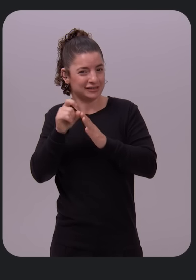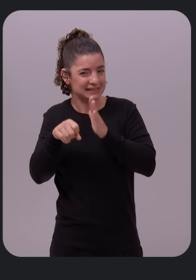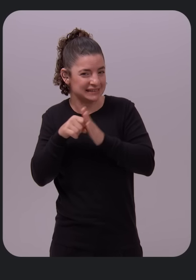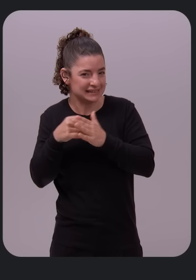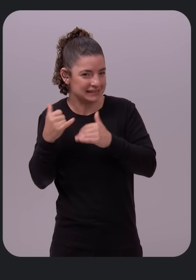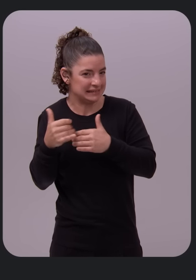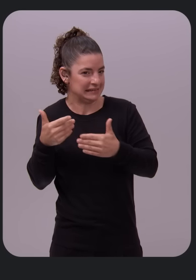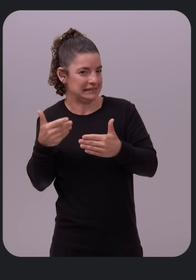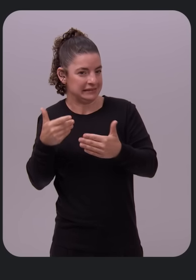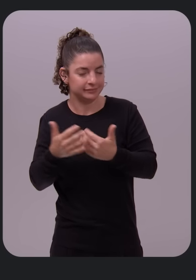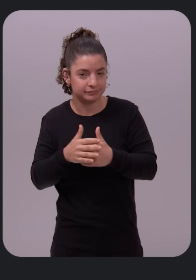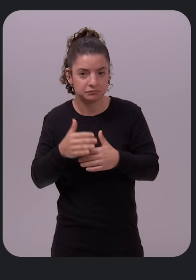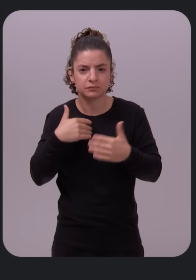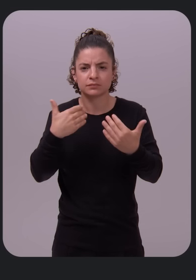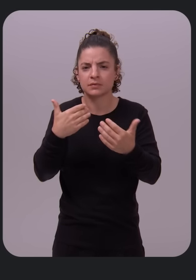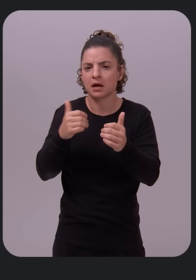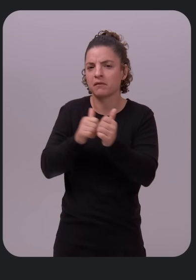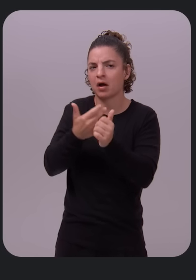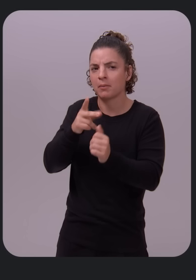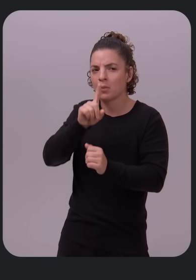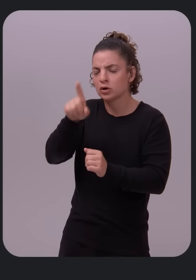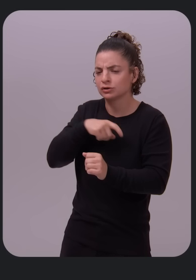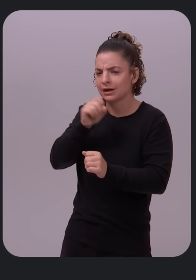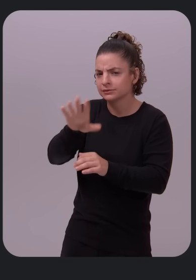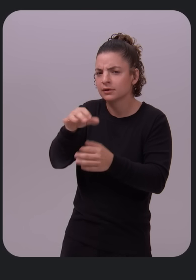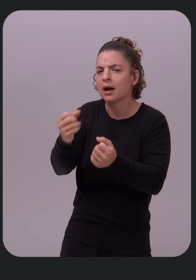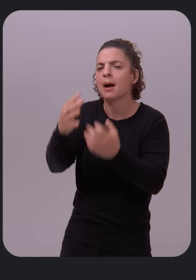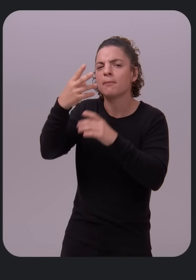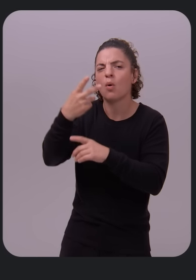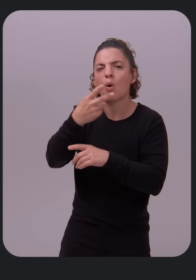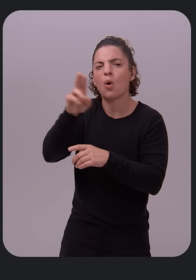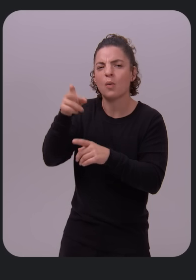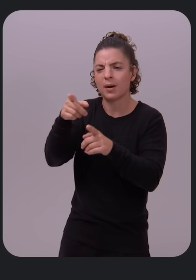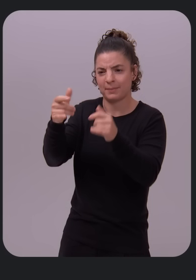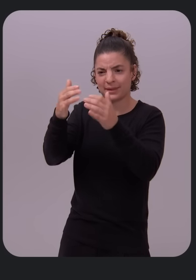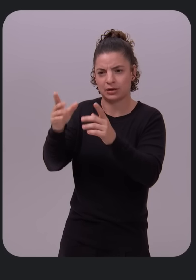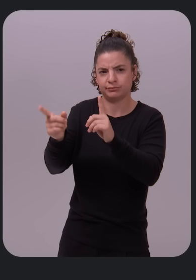I can follow up and ask, "How many home runs have these players hit this season?"